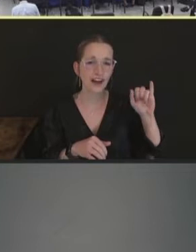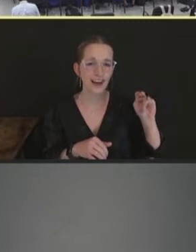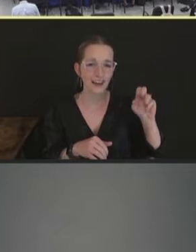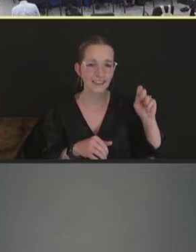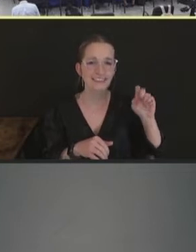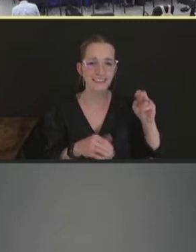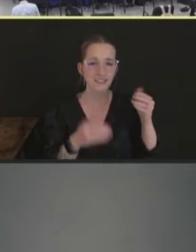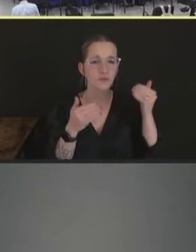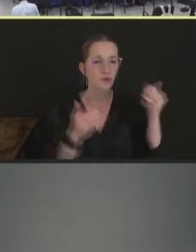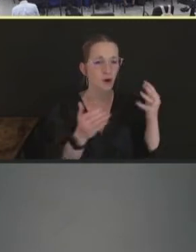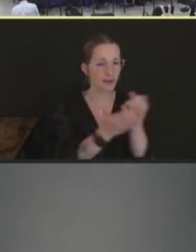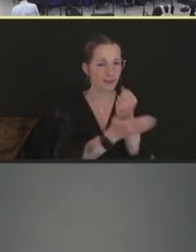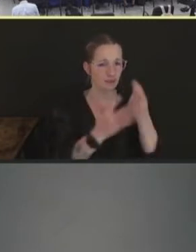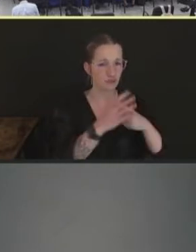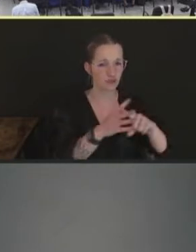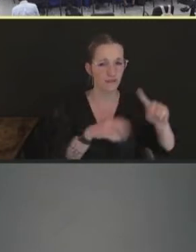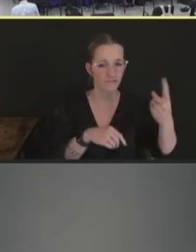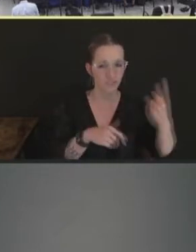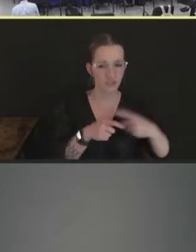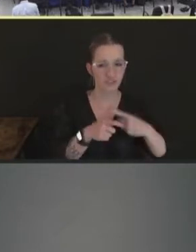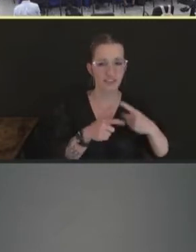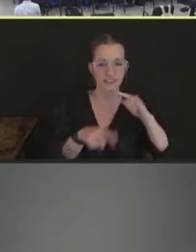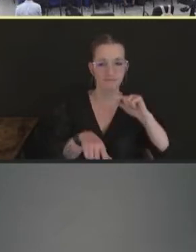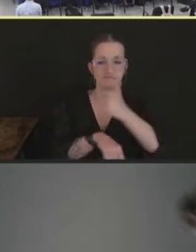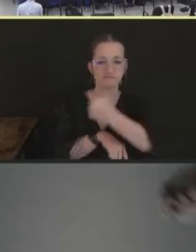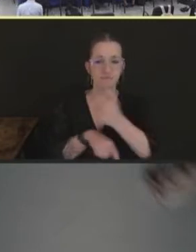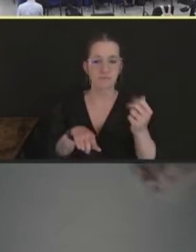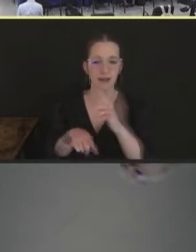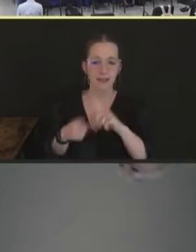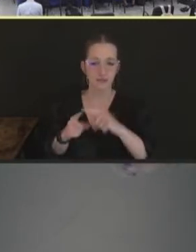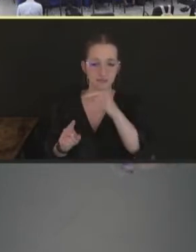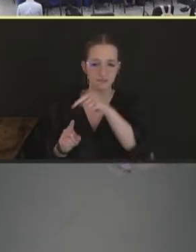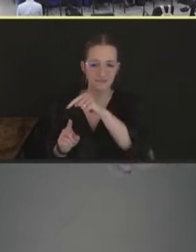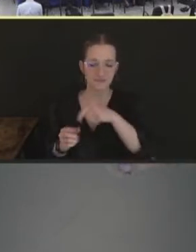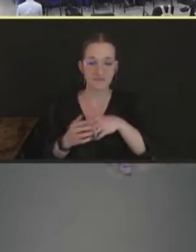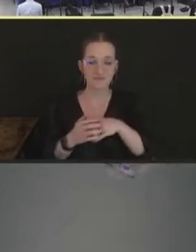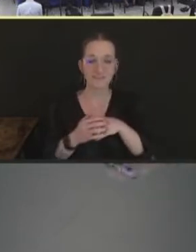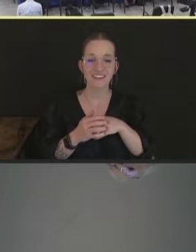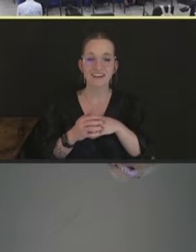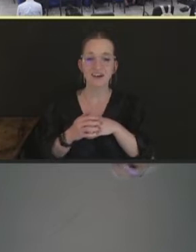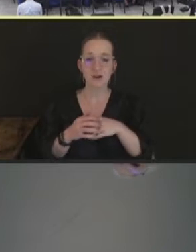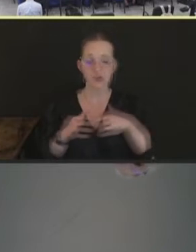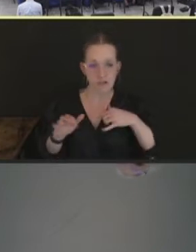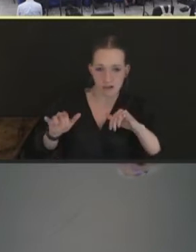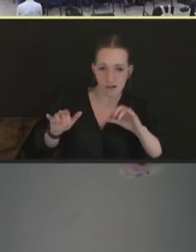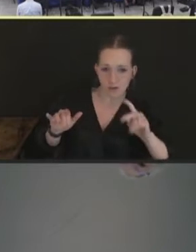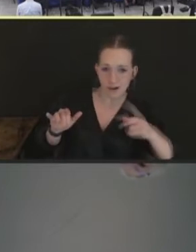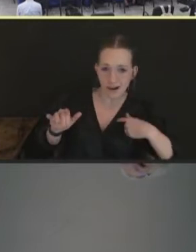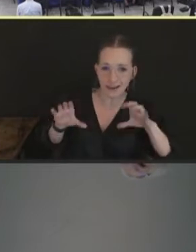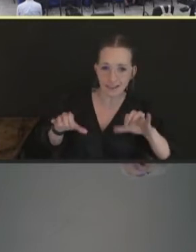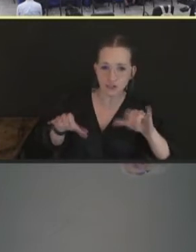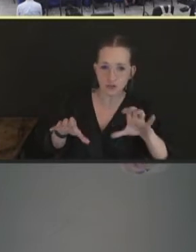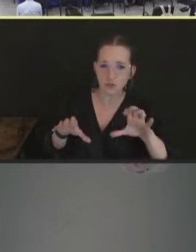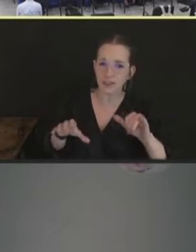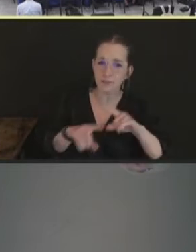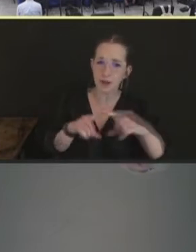up with us? Peter Rheinstein: Okay. I could do that. But maybe, let me say to Steve, we can hear you perfectly fine.